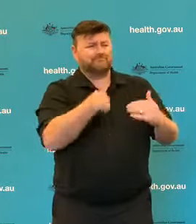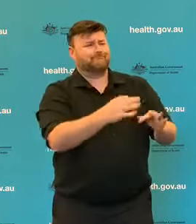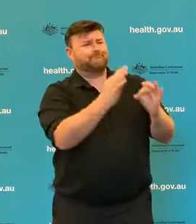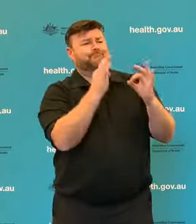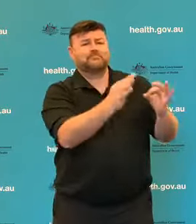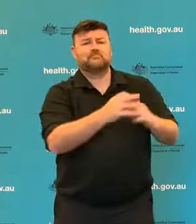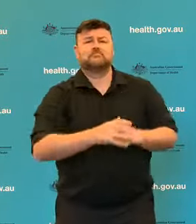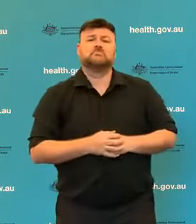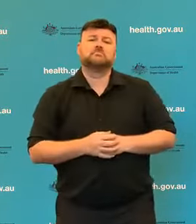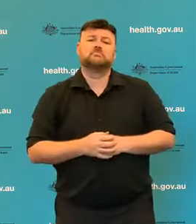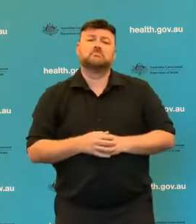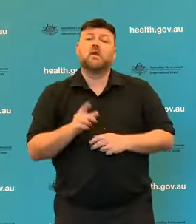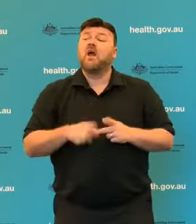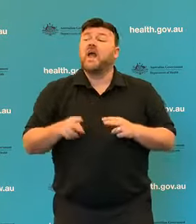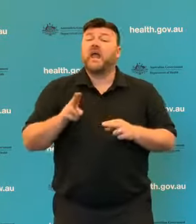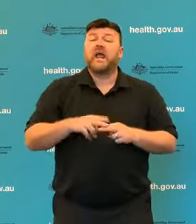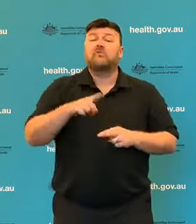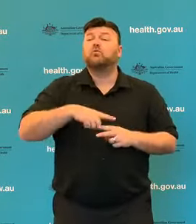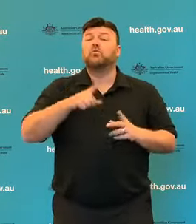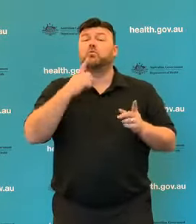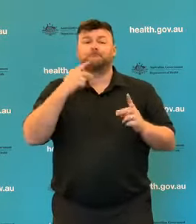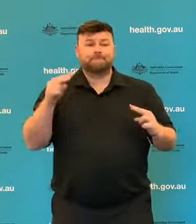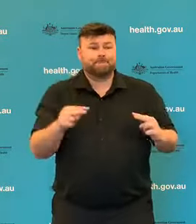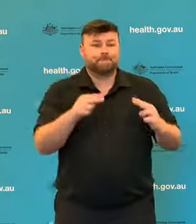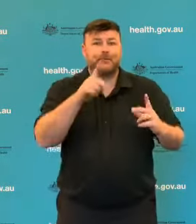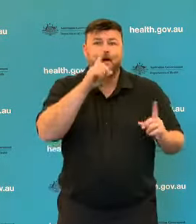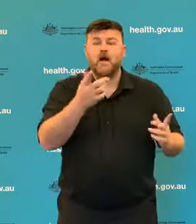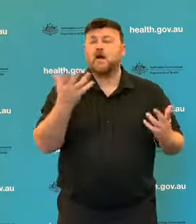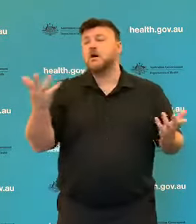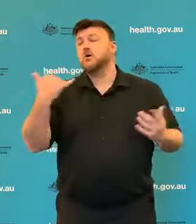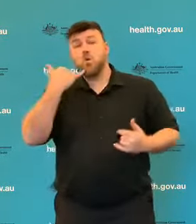still reach out of course by telephone or video chat and come together